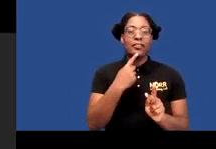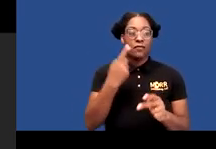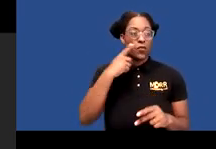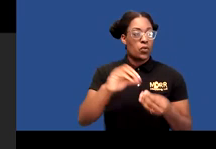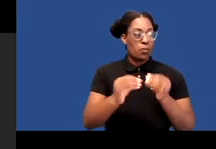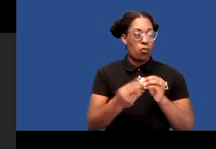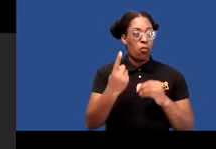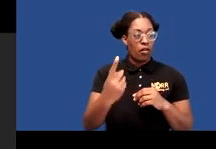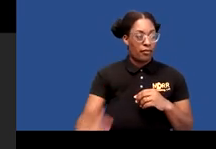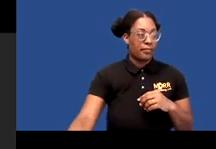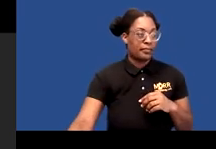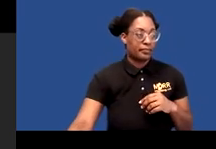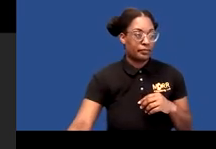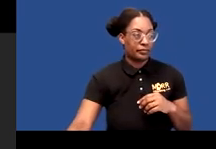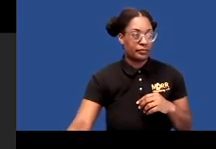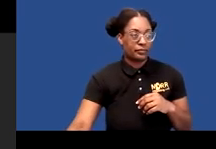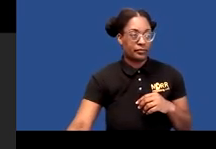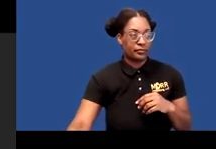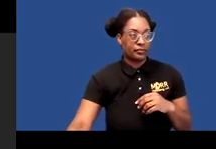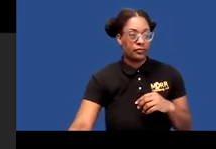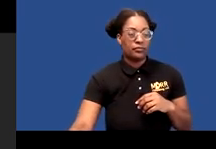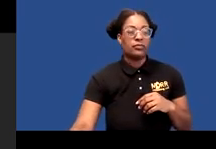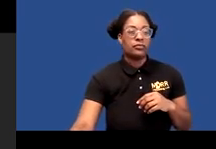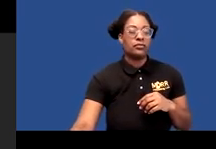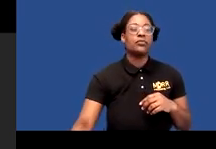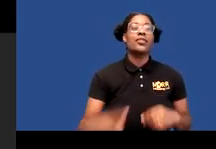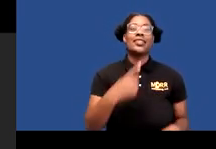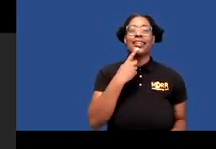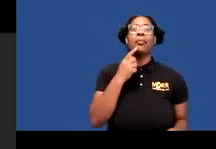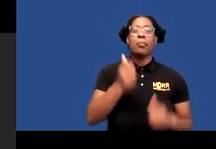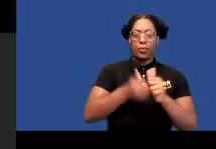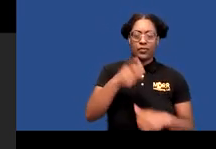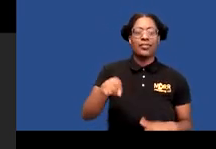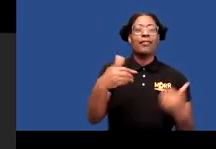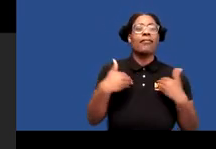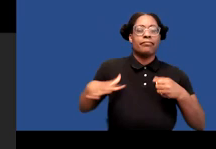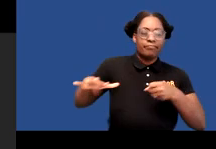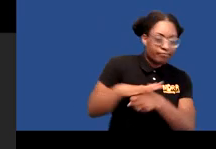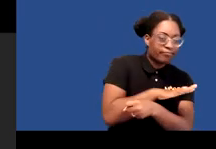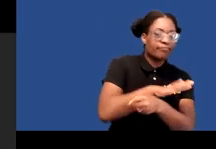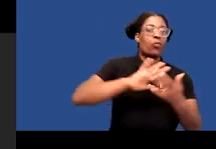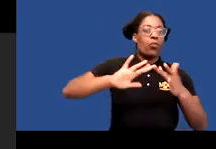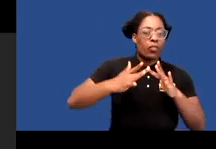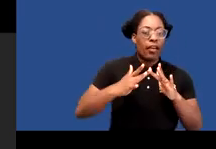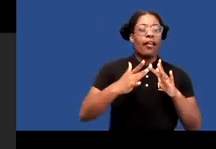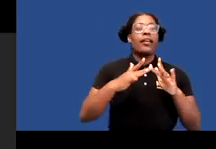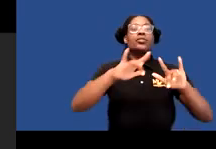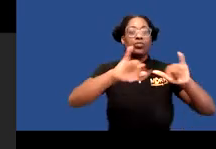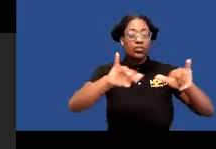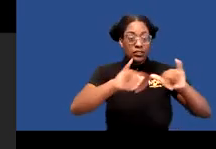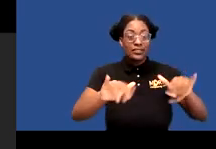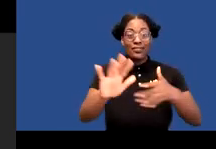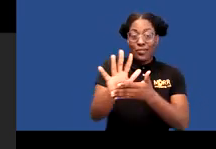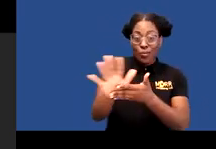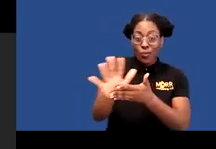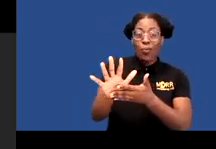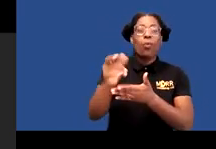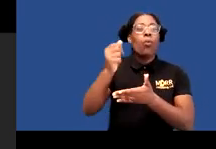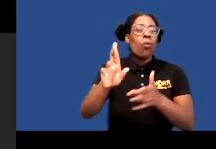that you have a fully online synchronous video and/or audio writing center.